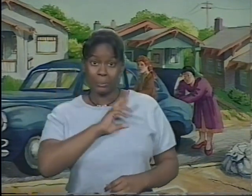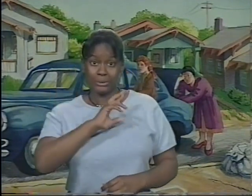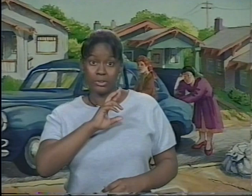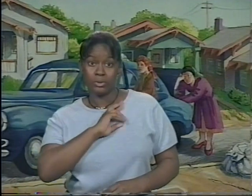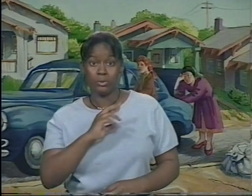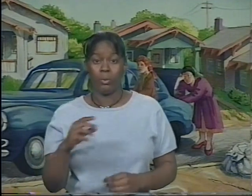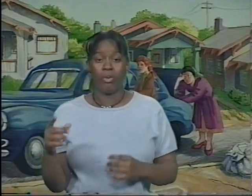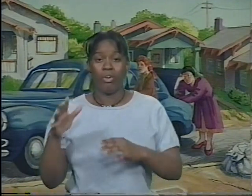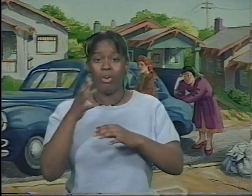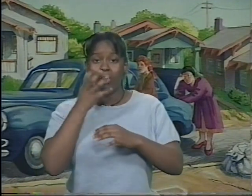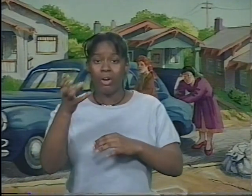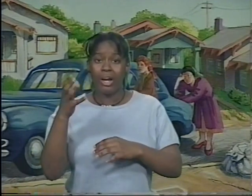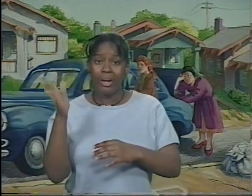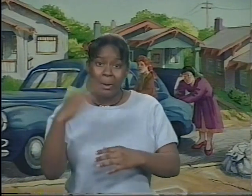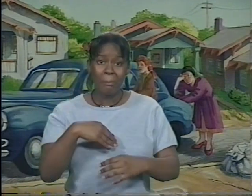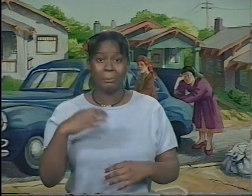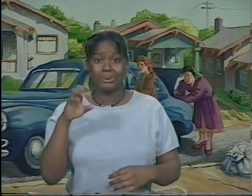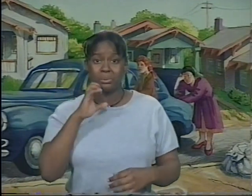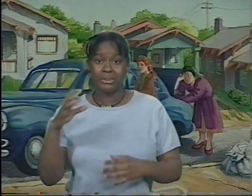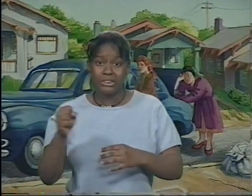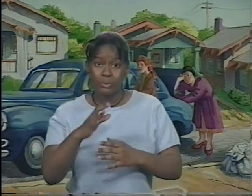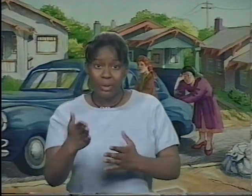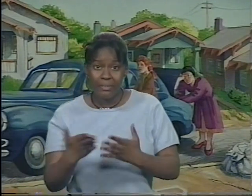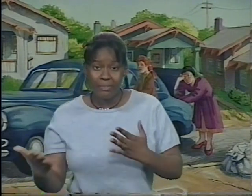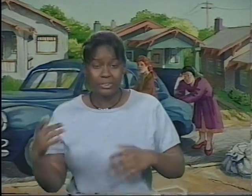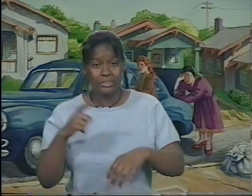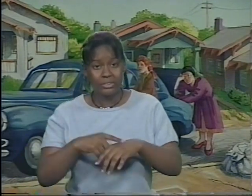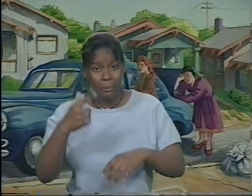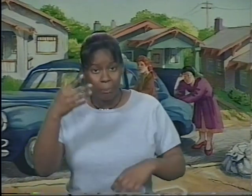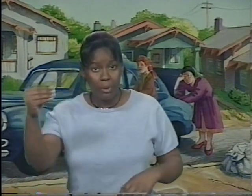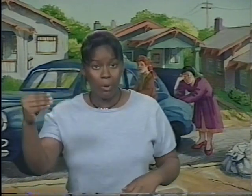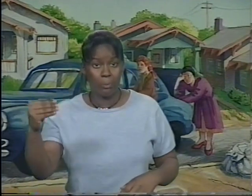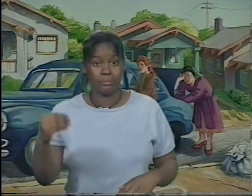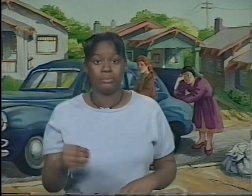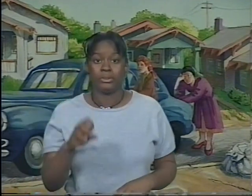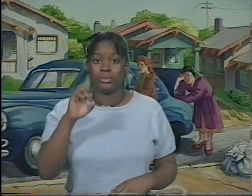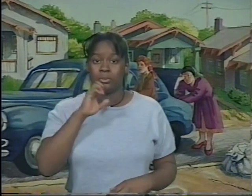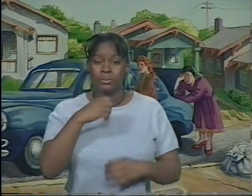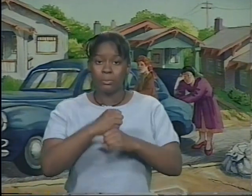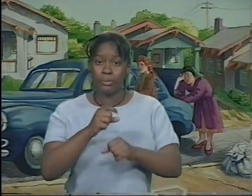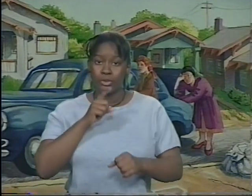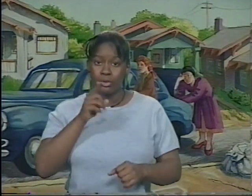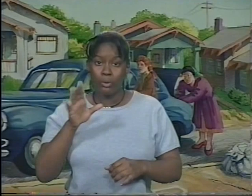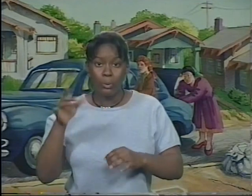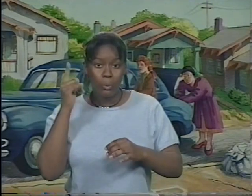"It's time to go." Emi made sure her gold bracelet was secure on her wrist.